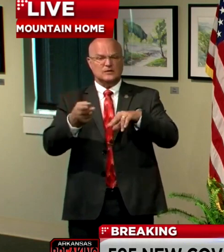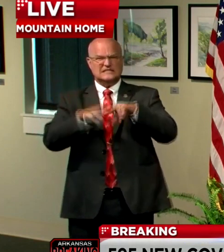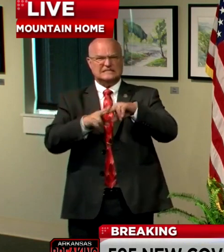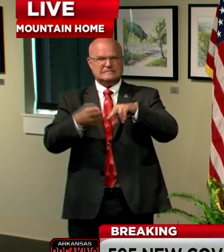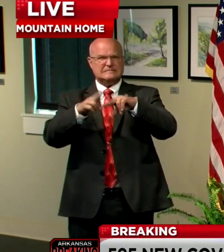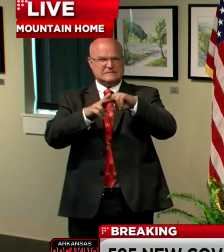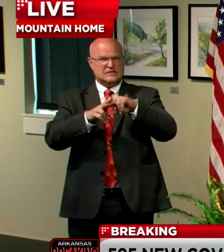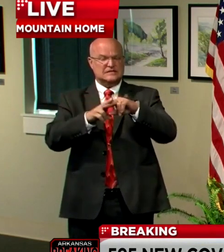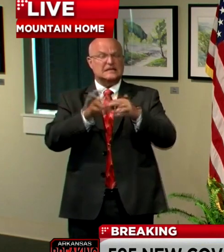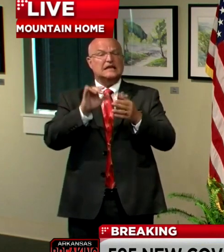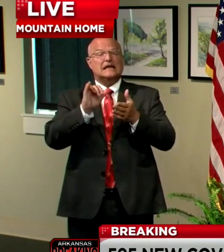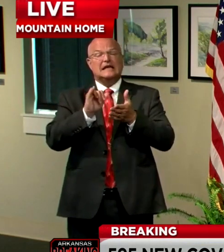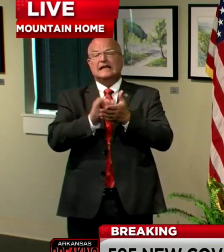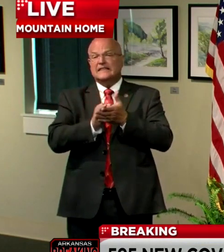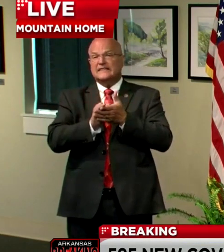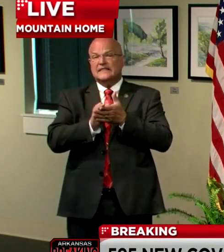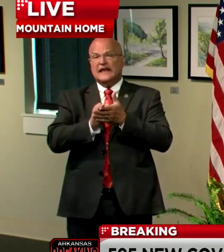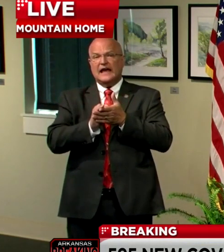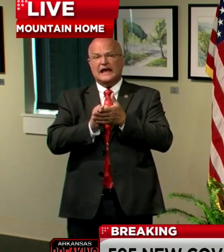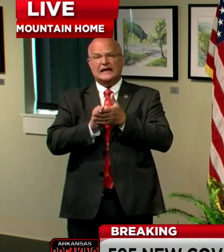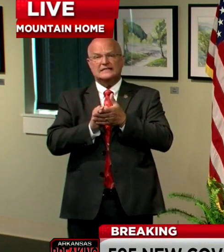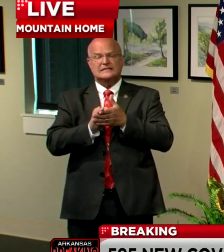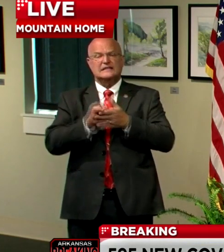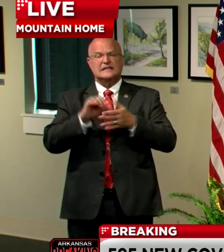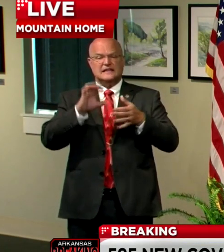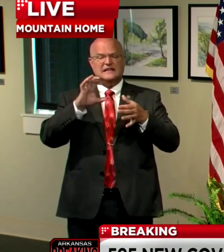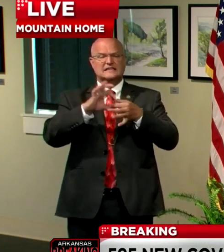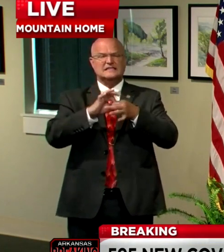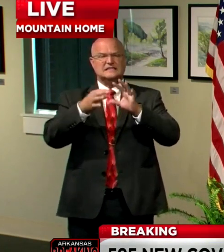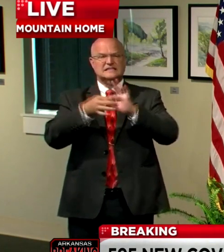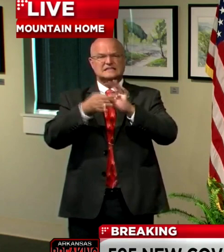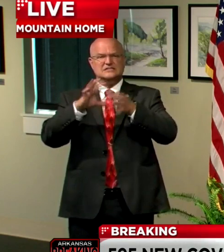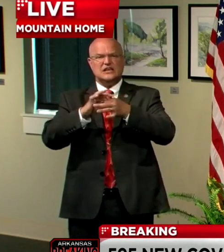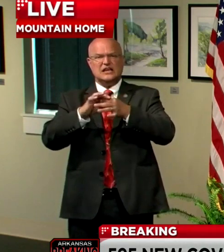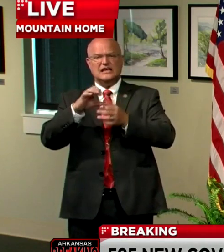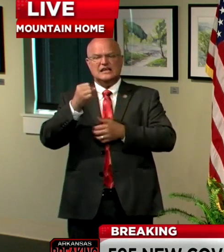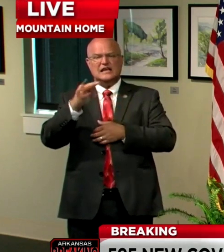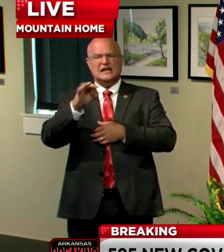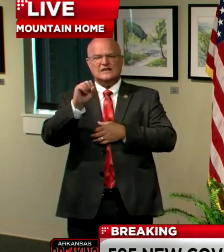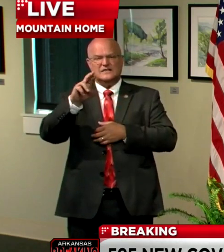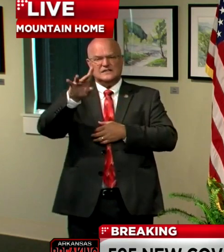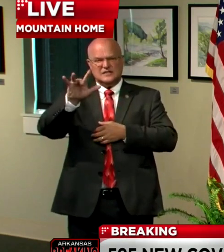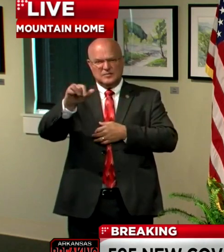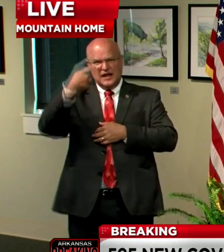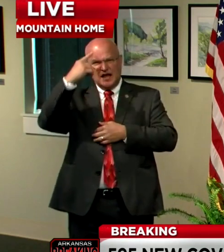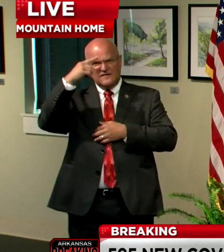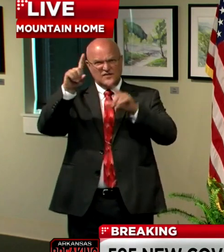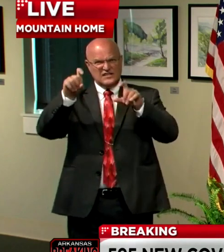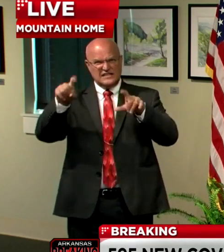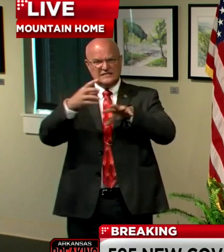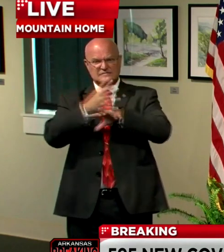GETS HEAVY HERE. THAT'S ONE OF THE THINGS WE TALKED ABOUT. AS WE SEE TESTING ALL ACROSS THE UNITED STATES JUST INCREASED DRAMATICALLY THAT IS